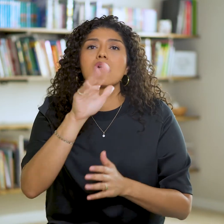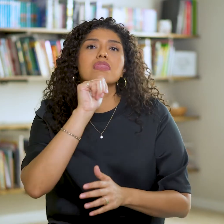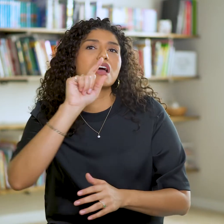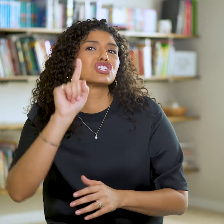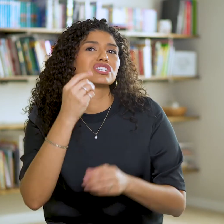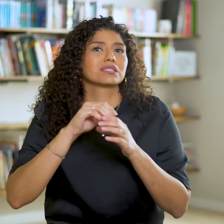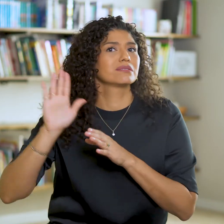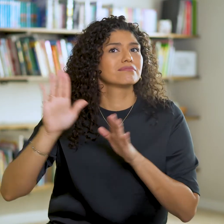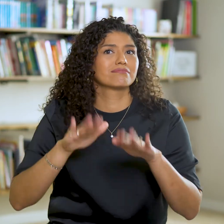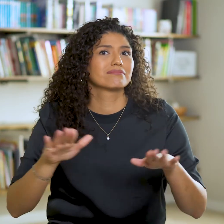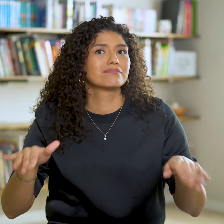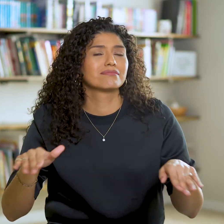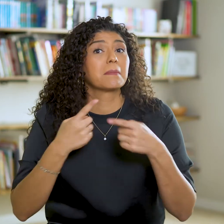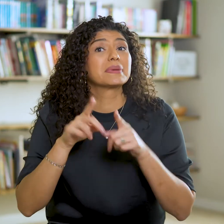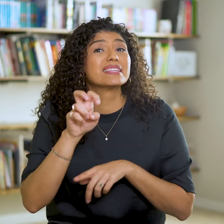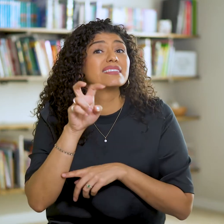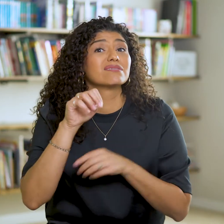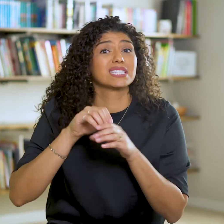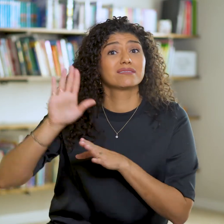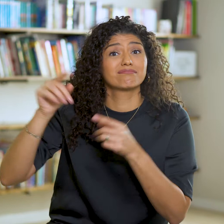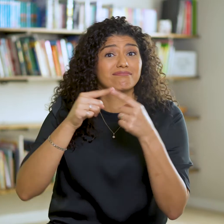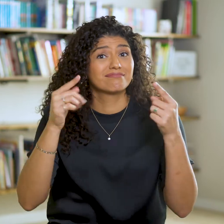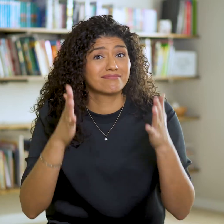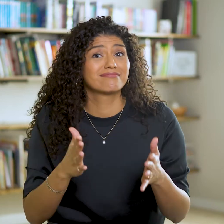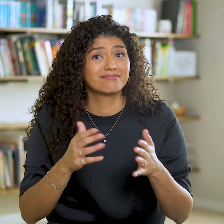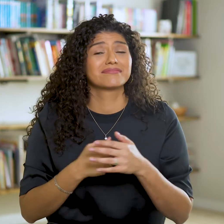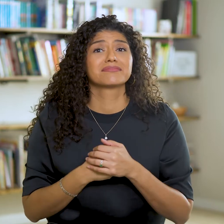not just in His kids but even in His enemies.